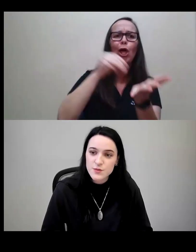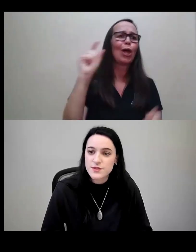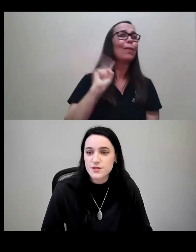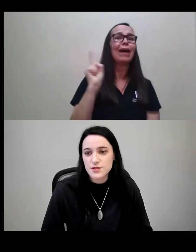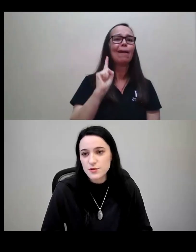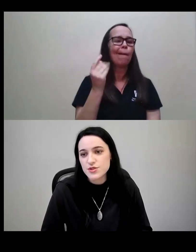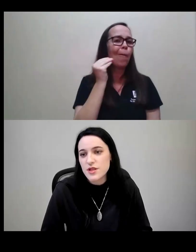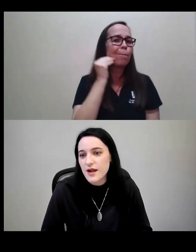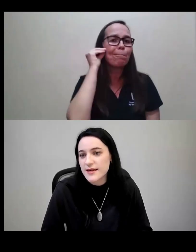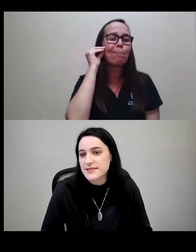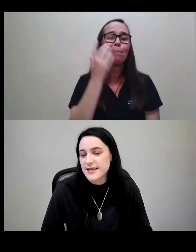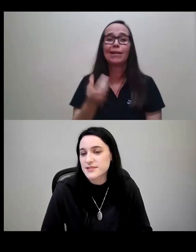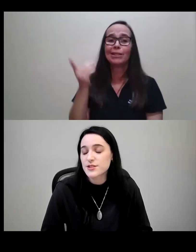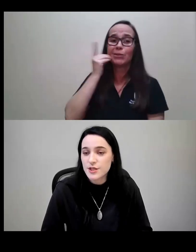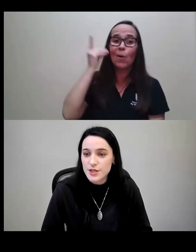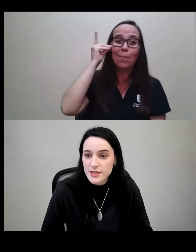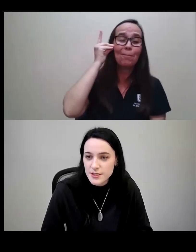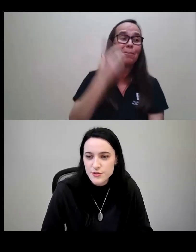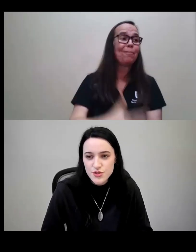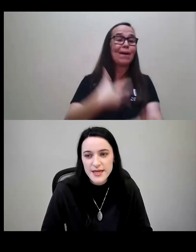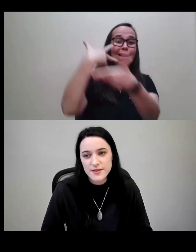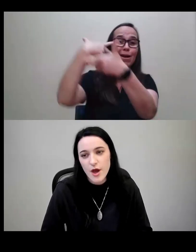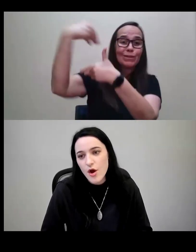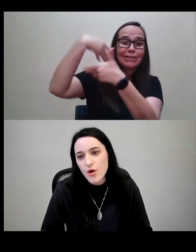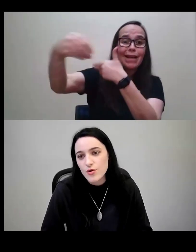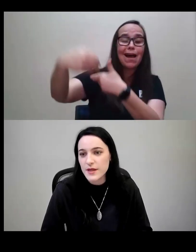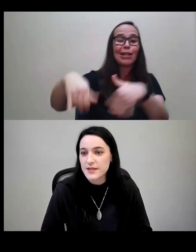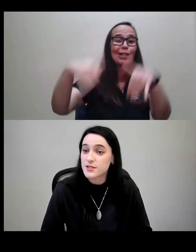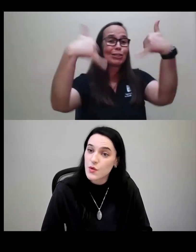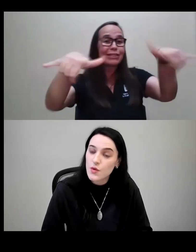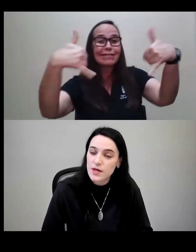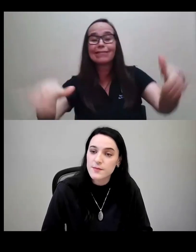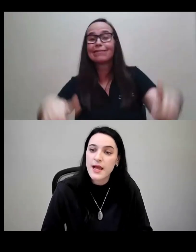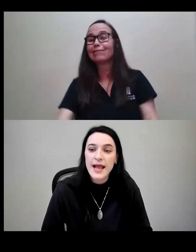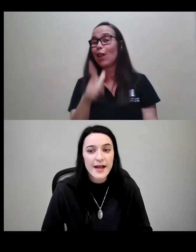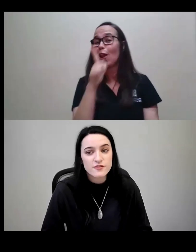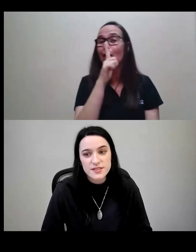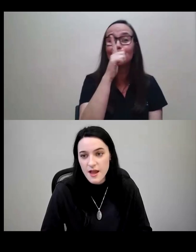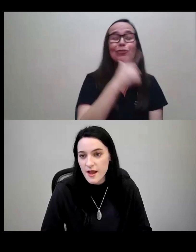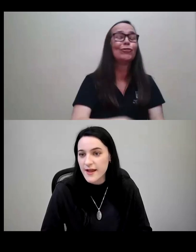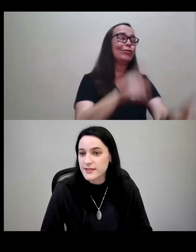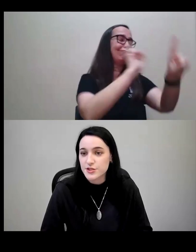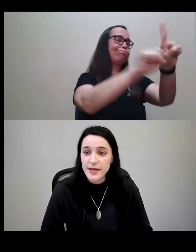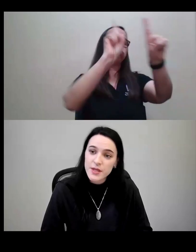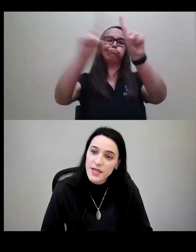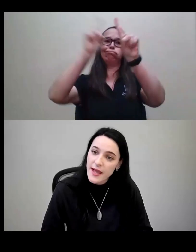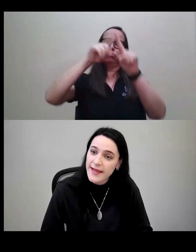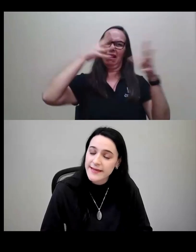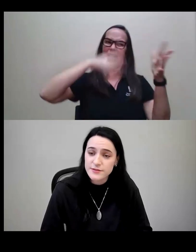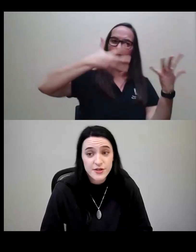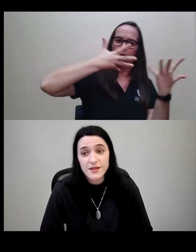language we used to socialize and to learn usually in the home, in the dorm, outside, during play,